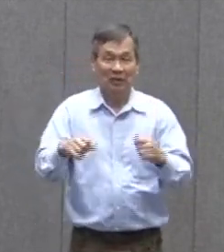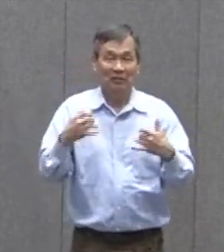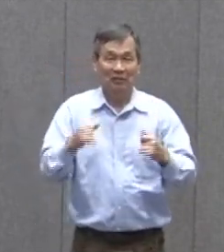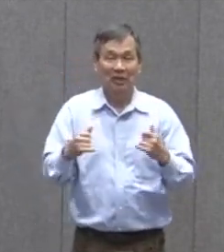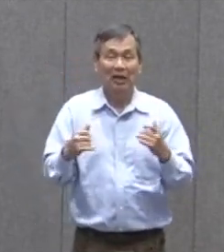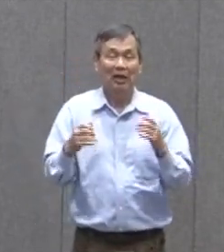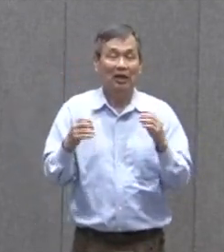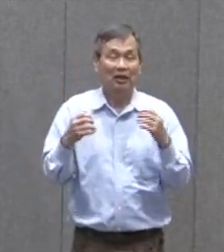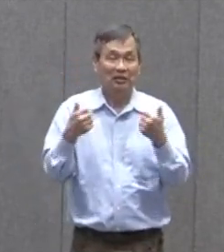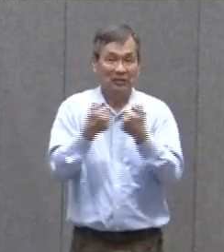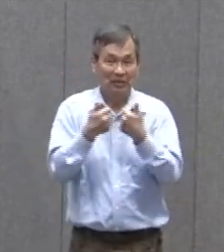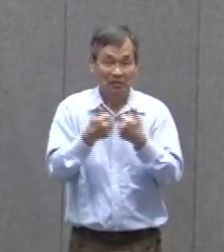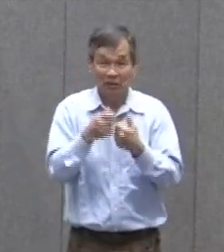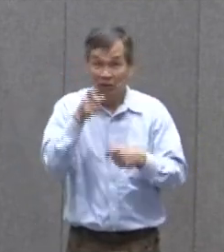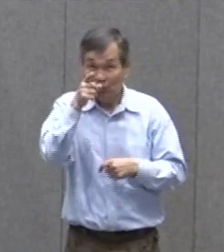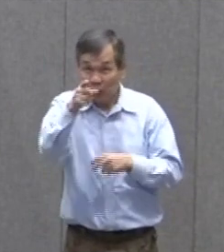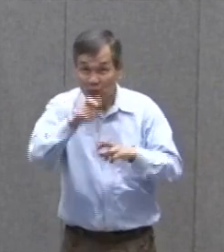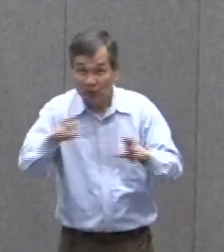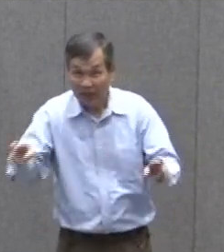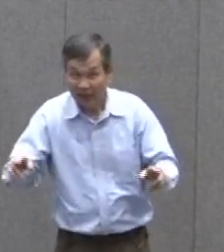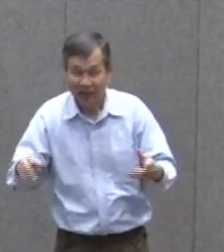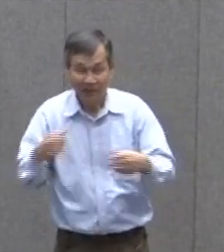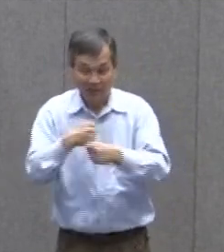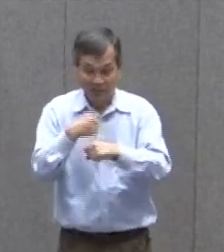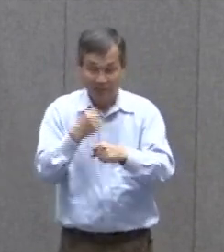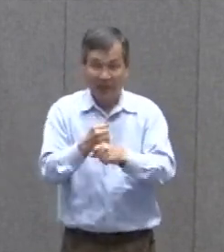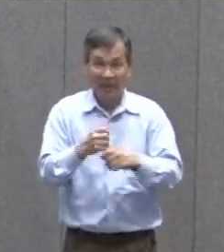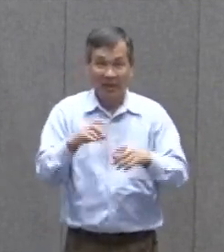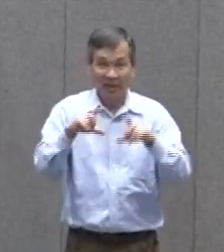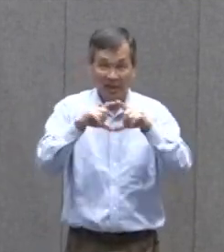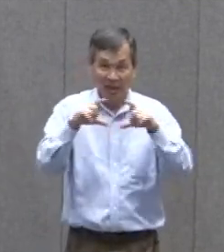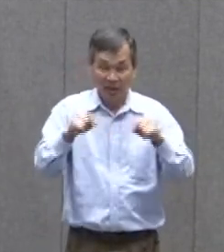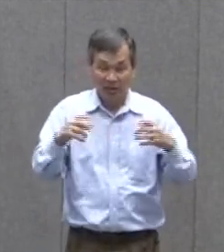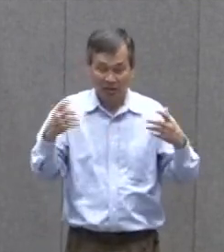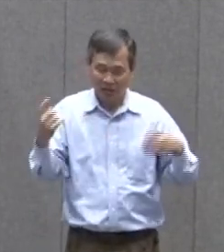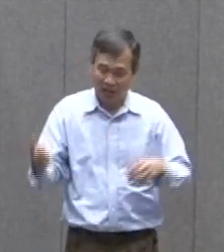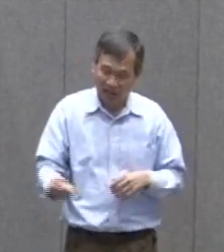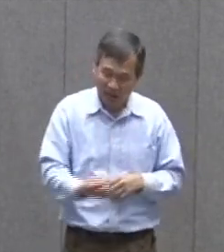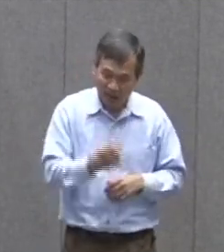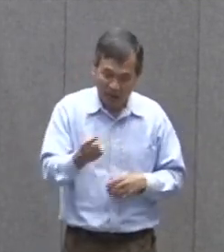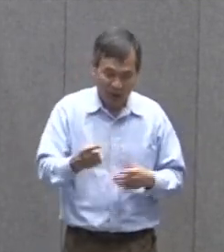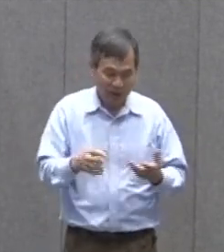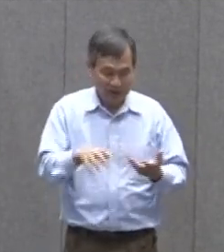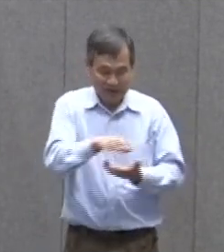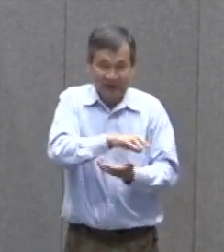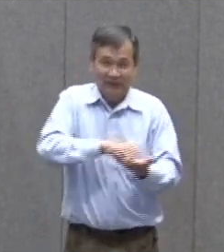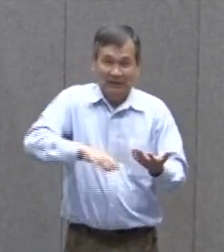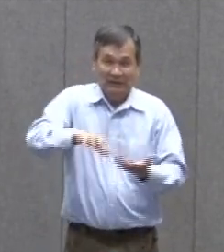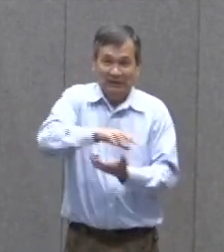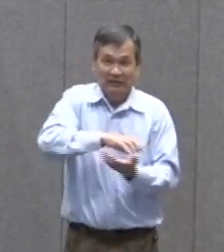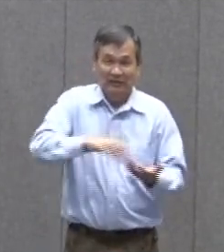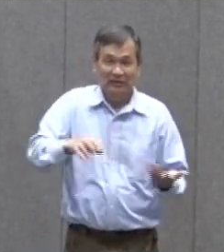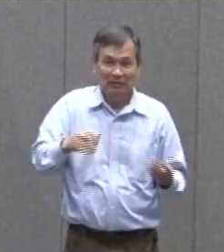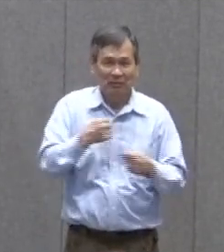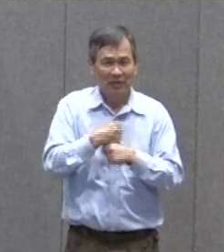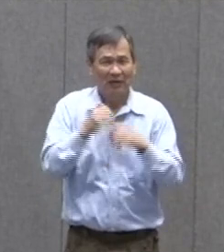So when you're ready to play your game and you've made your cards, remember you always, always, always wanna shuffle them first to make it fair for everybody who's playing.